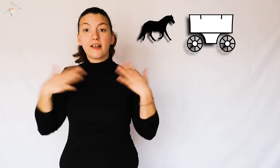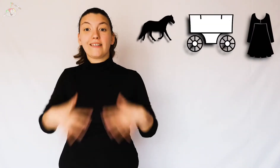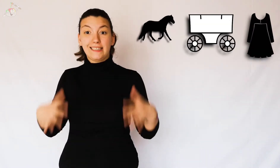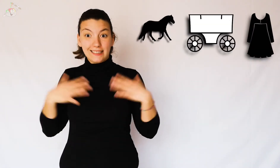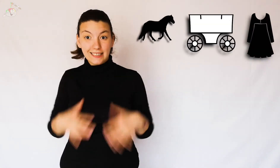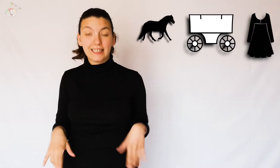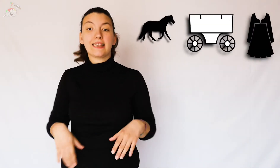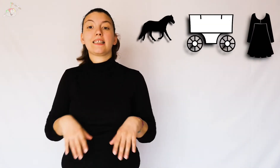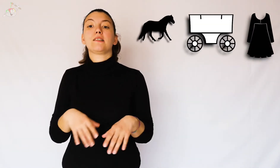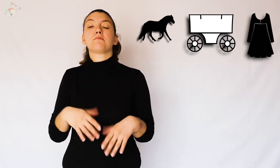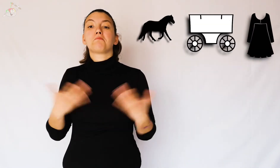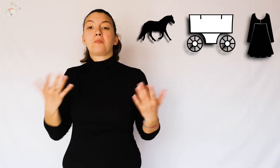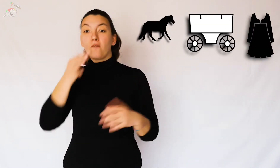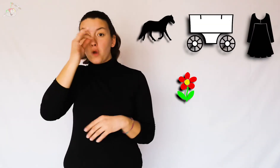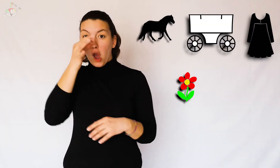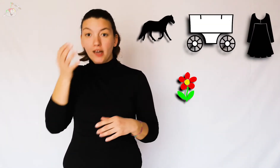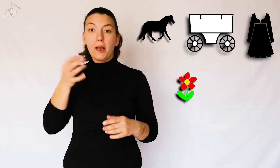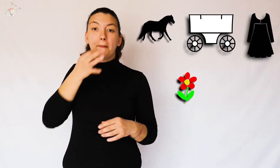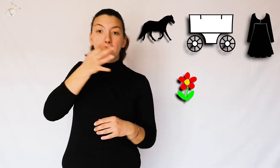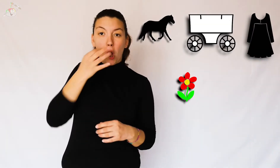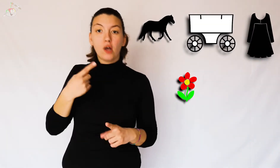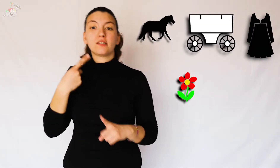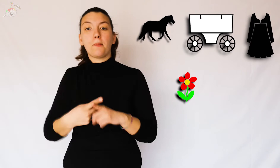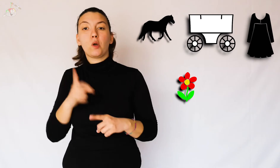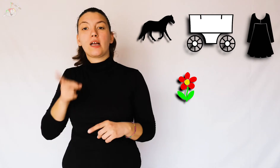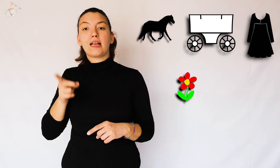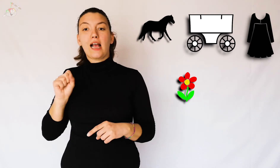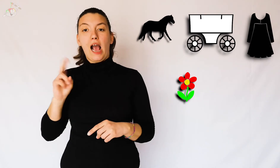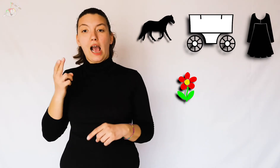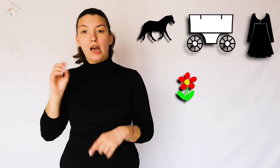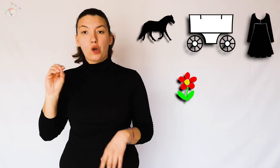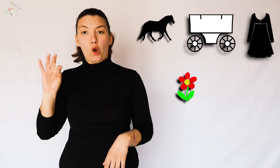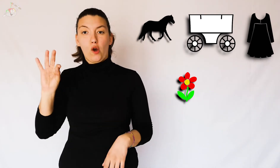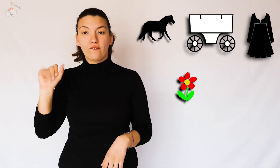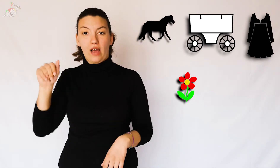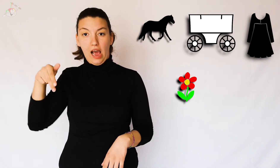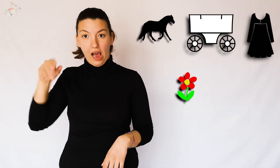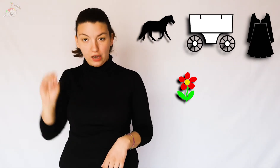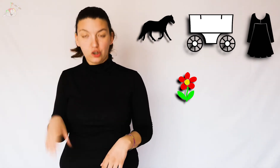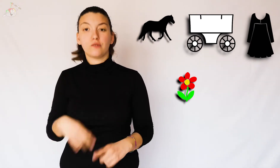clothes, for flowers such as mimosas and carnations,